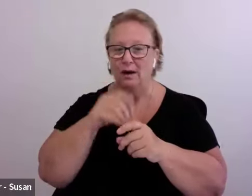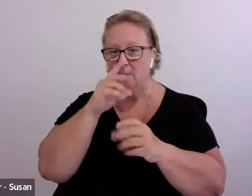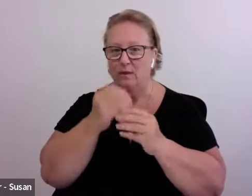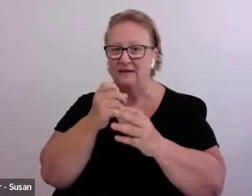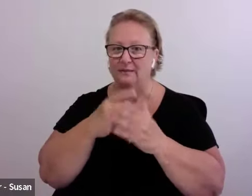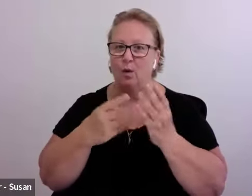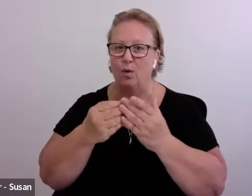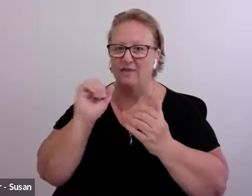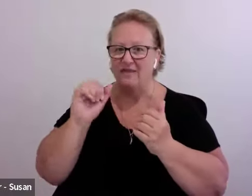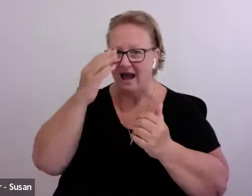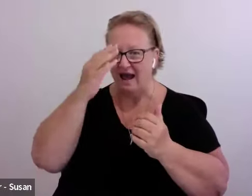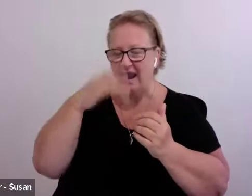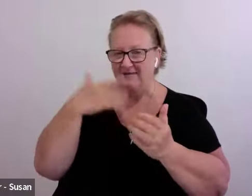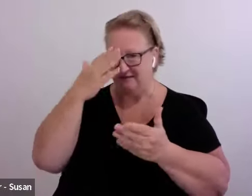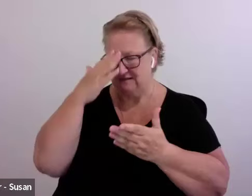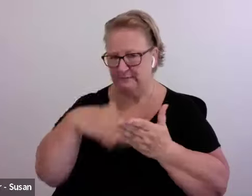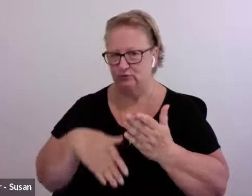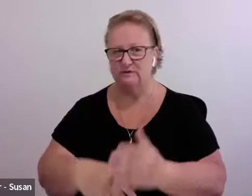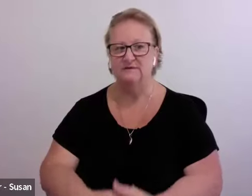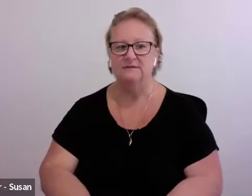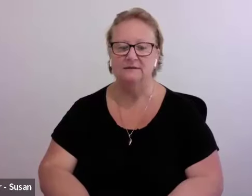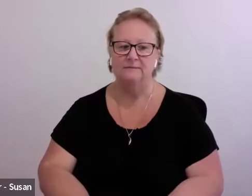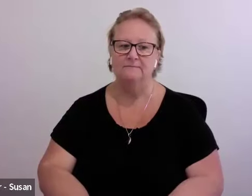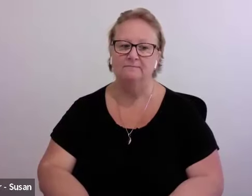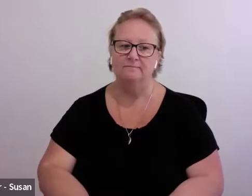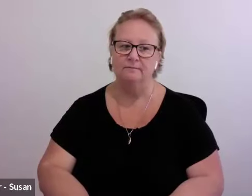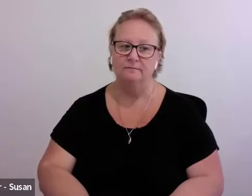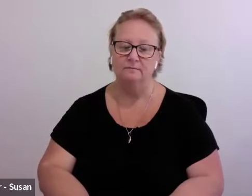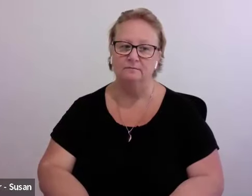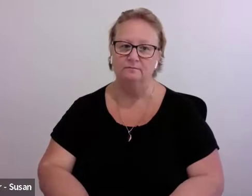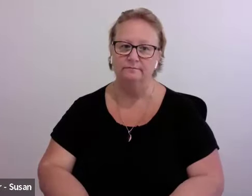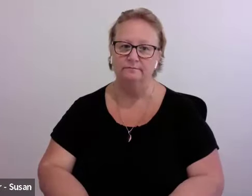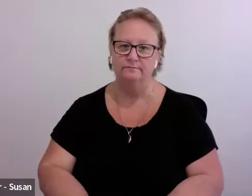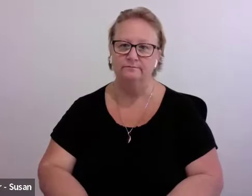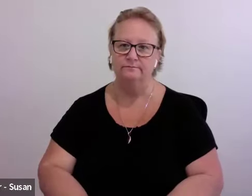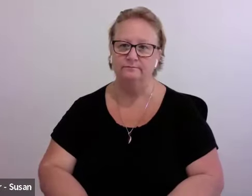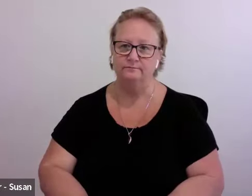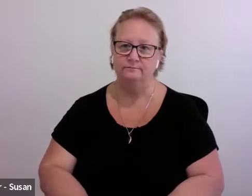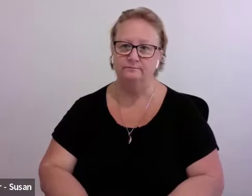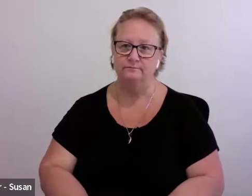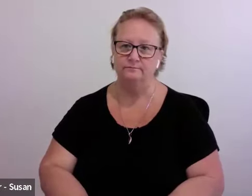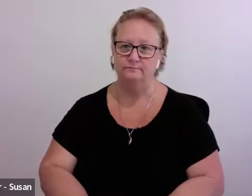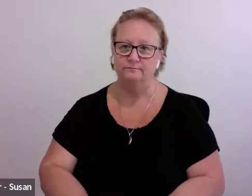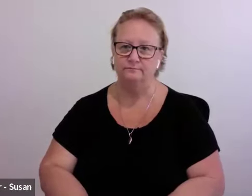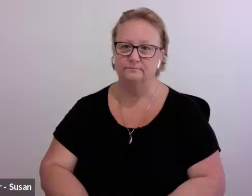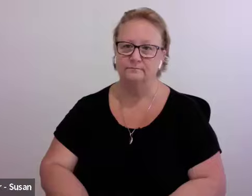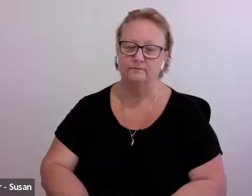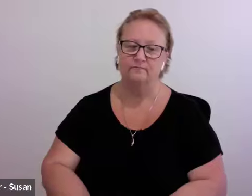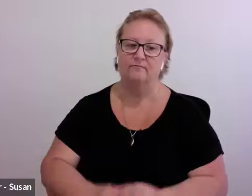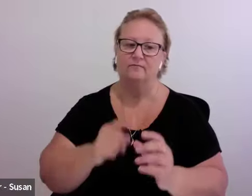the research team members, the people who actually lead and carry out the work, including people with disability with